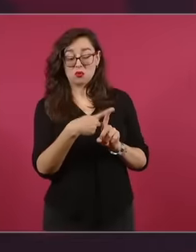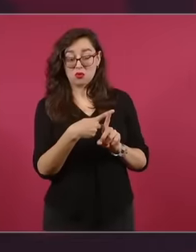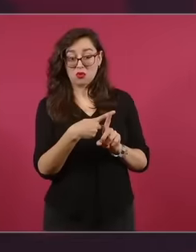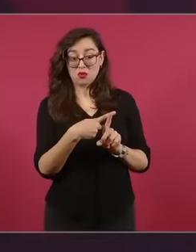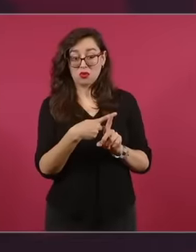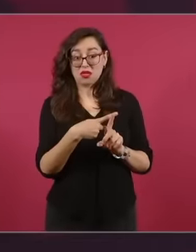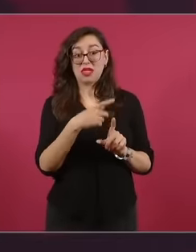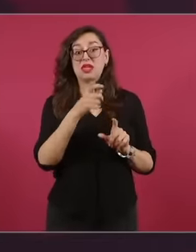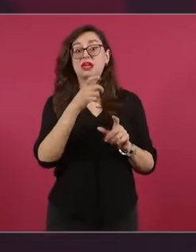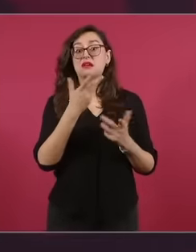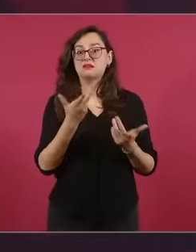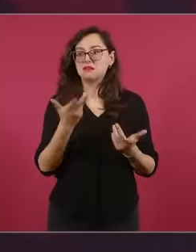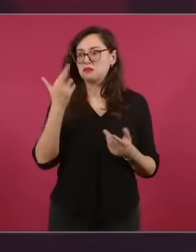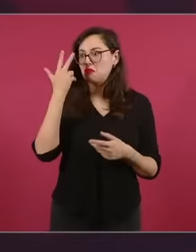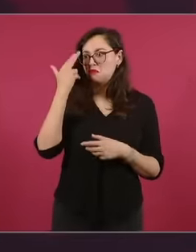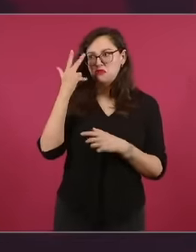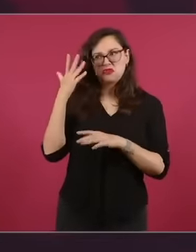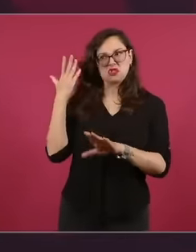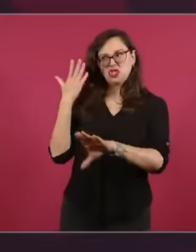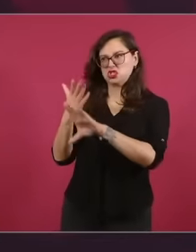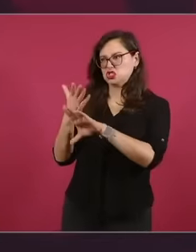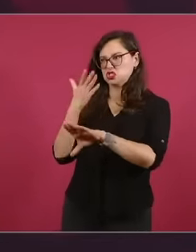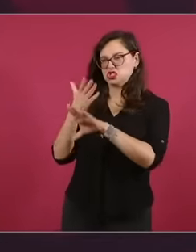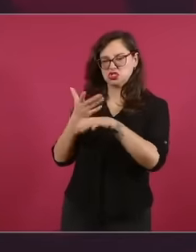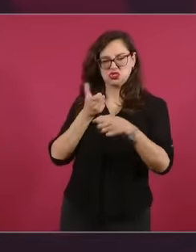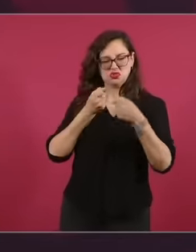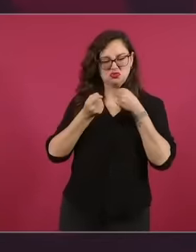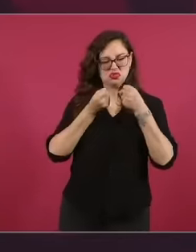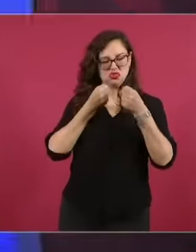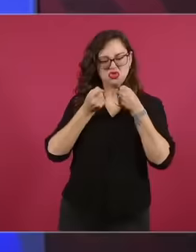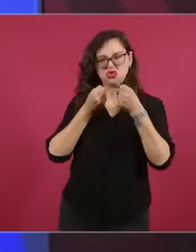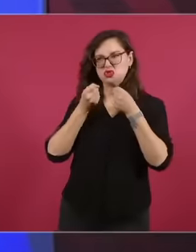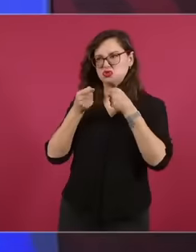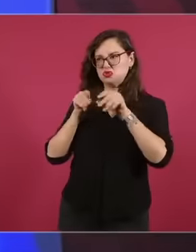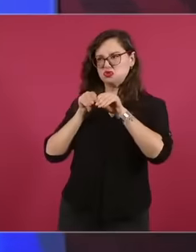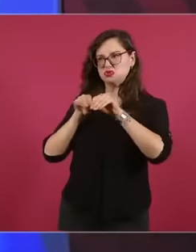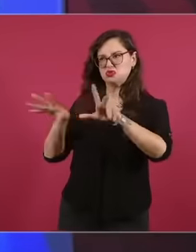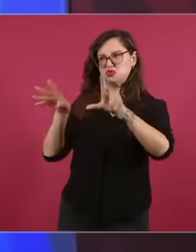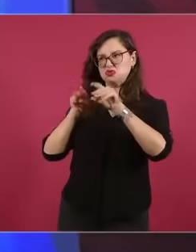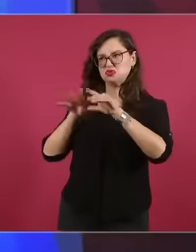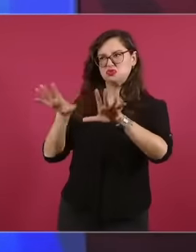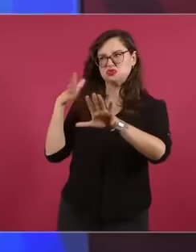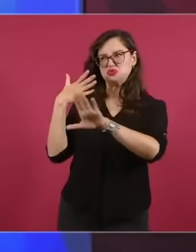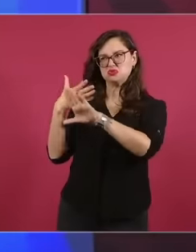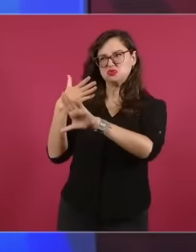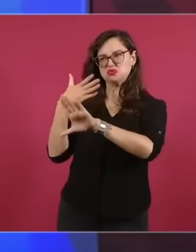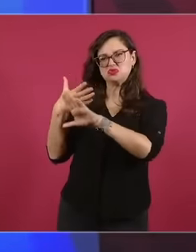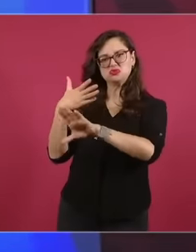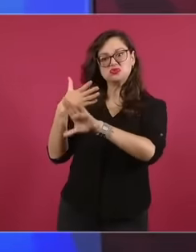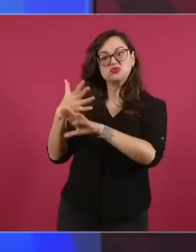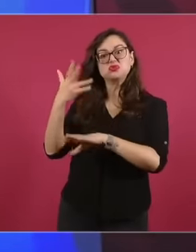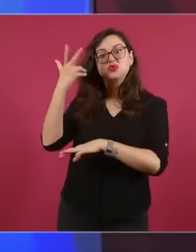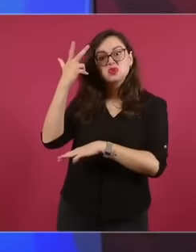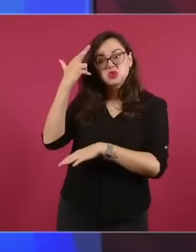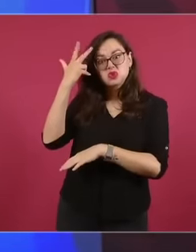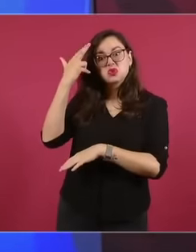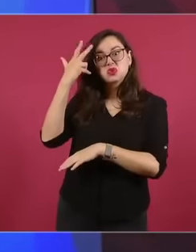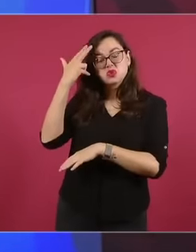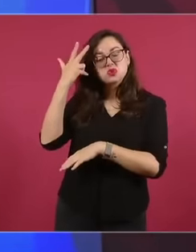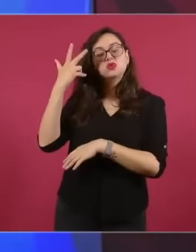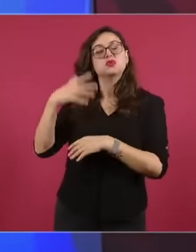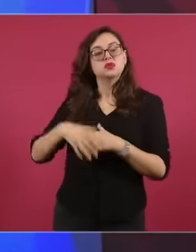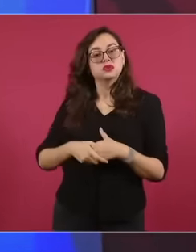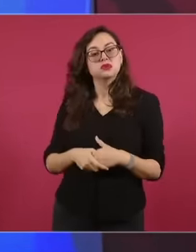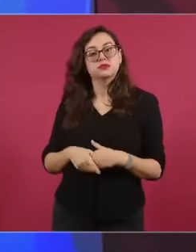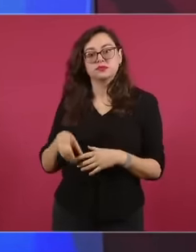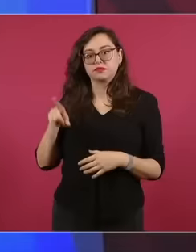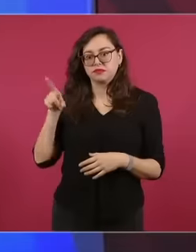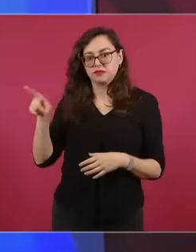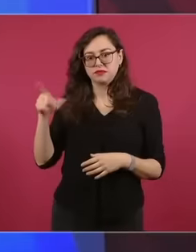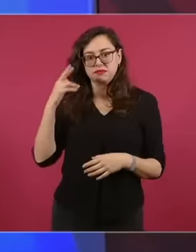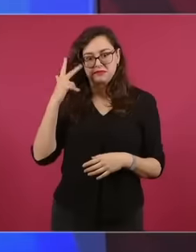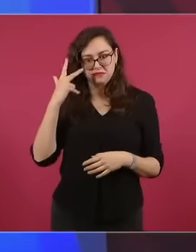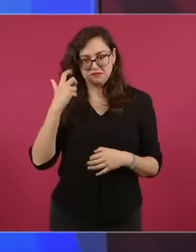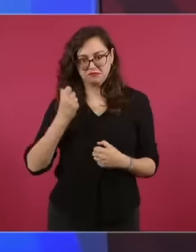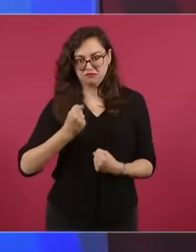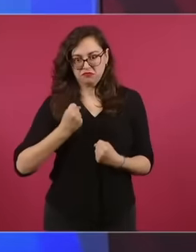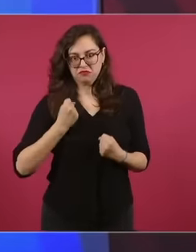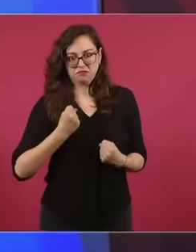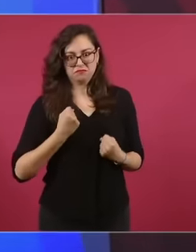to Porfirio Díaz in the moments of greatest strength of Porfirio was in the middle of the dictatorship